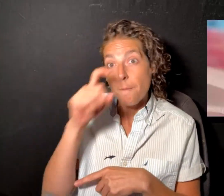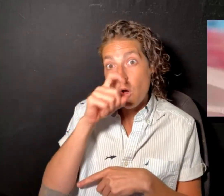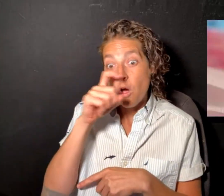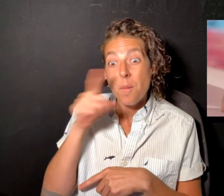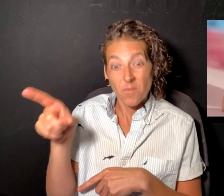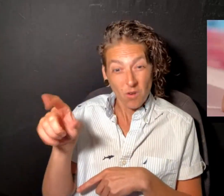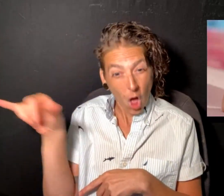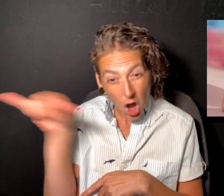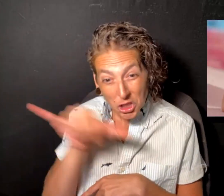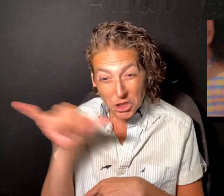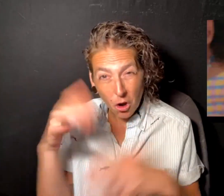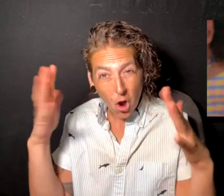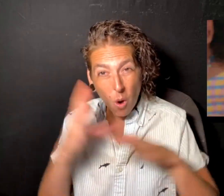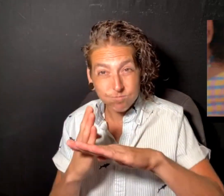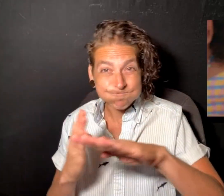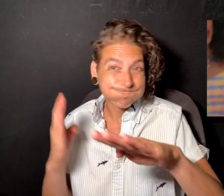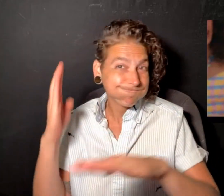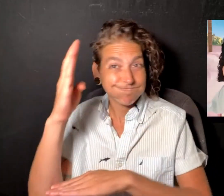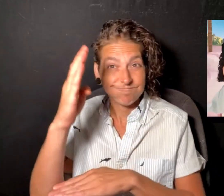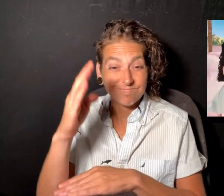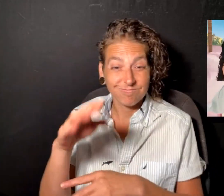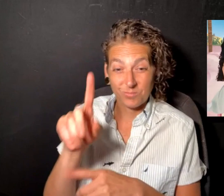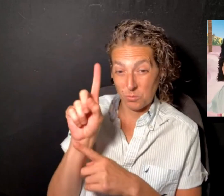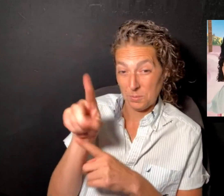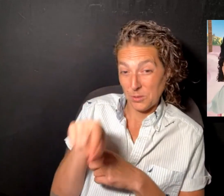$1.2 billion mark globally.